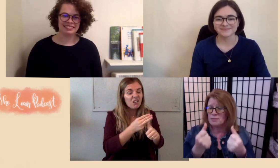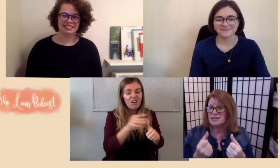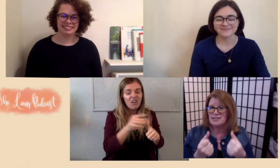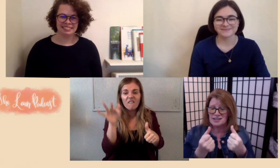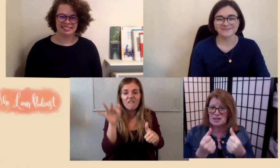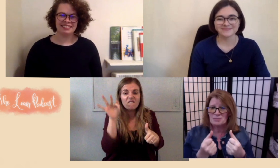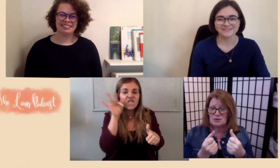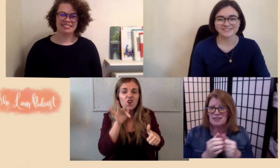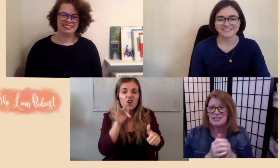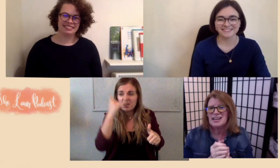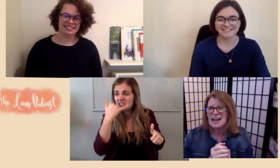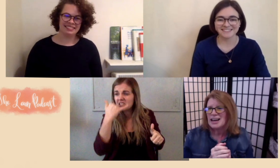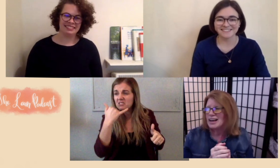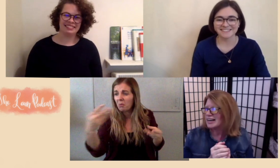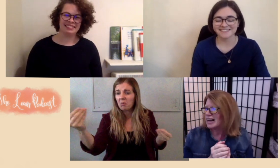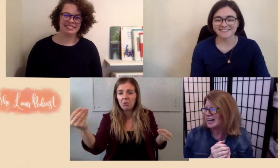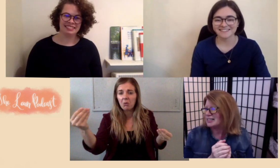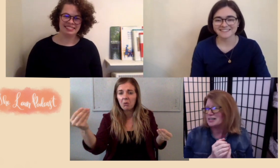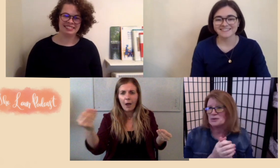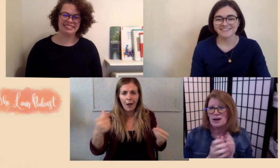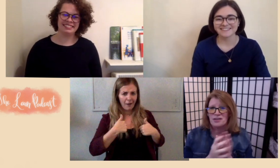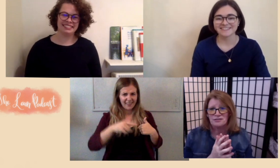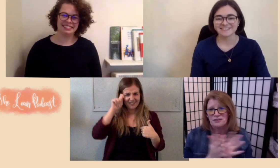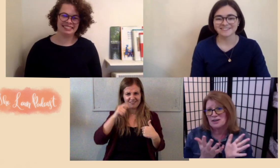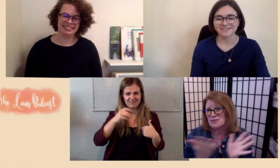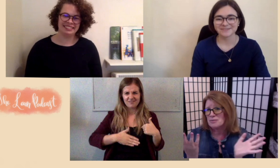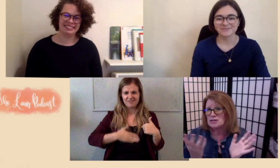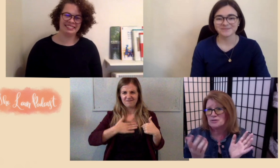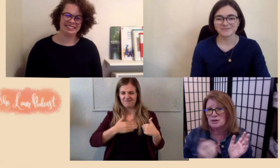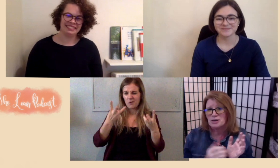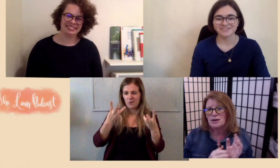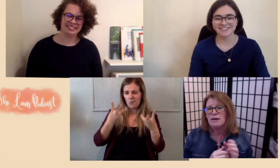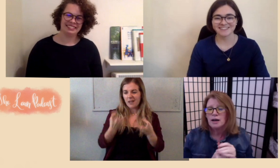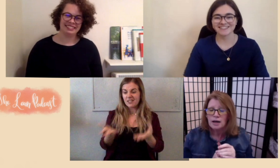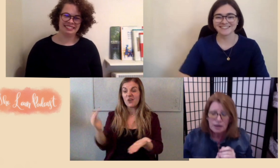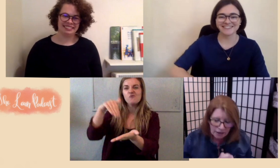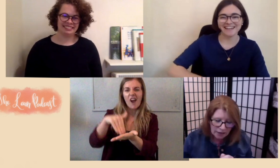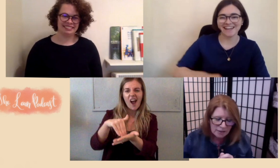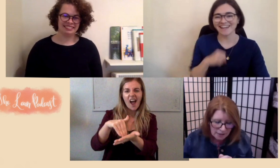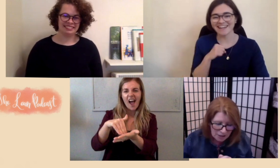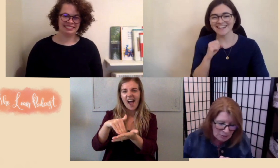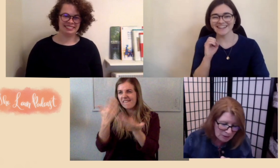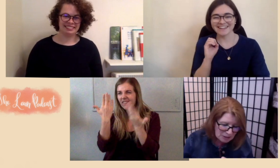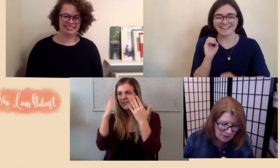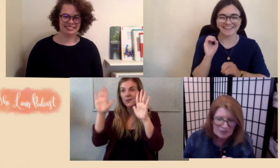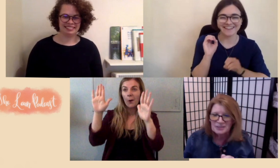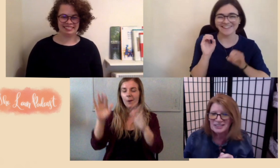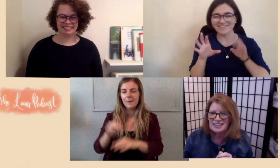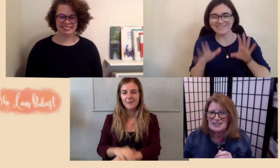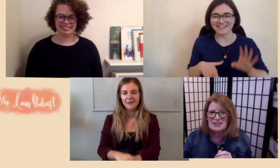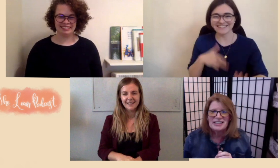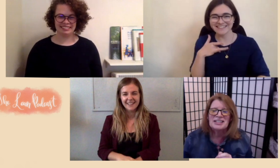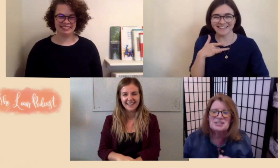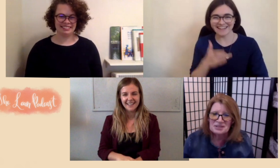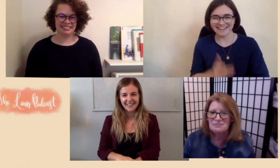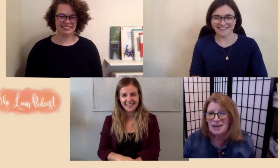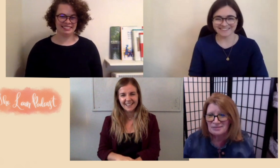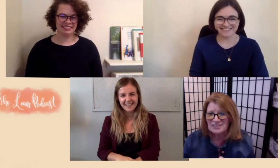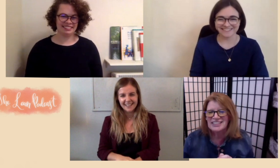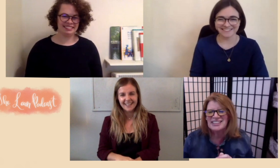Keep the magic alive . That's right. That's right. Okay, well that kind of leads us on nicely for our next question,